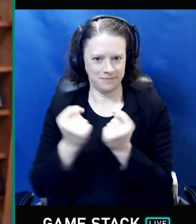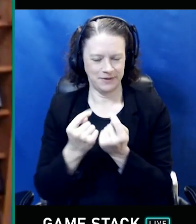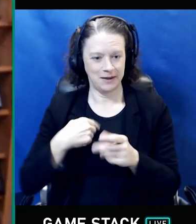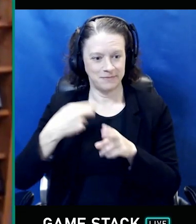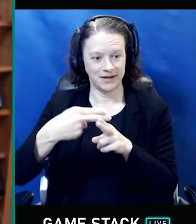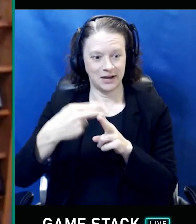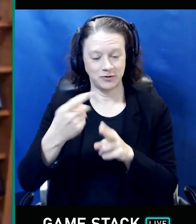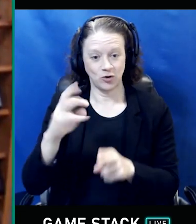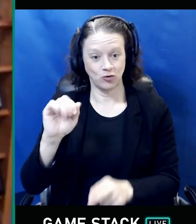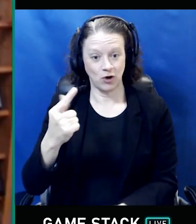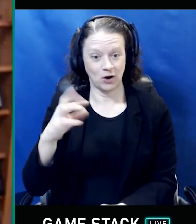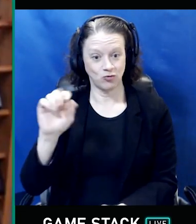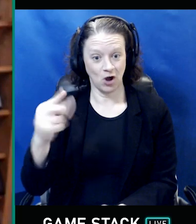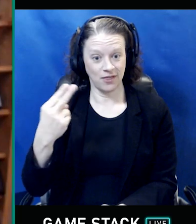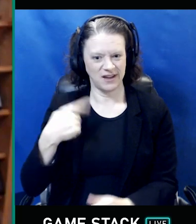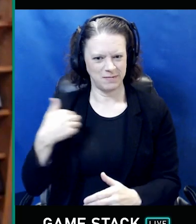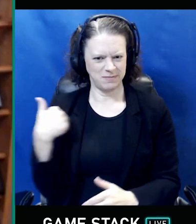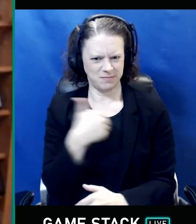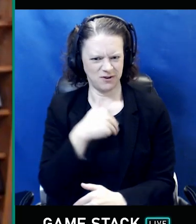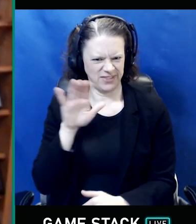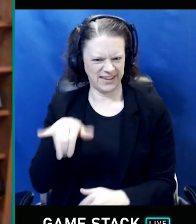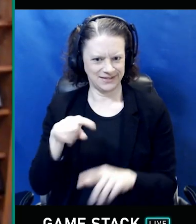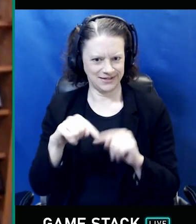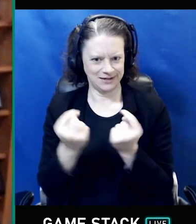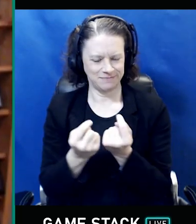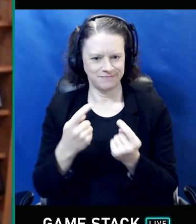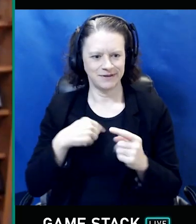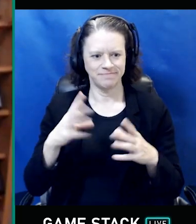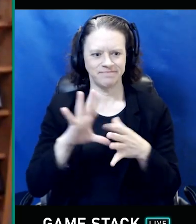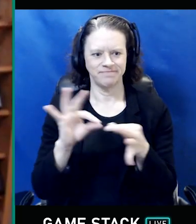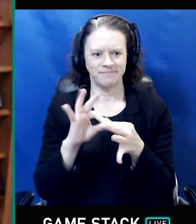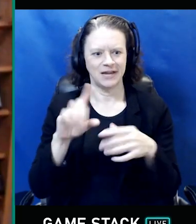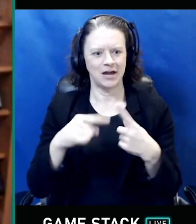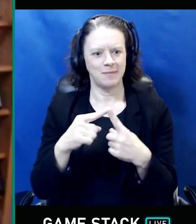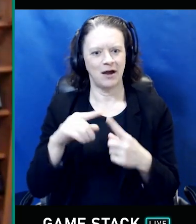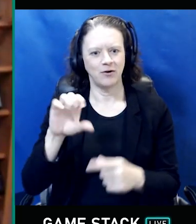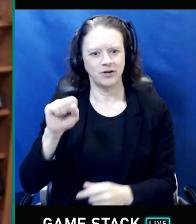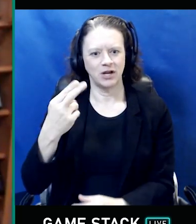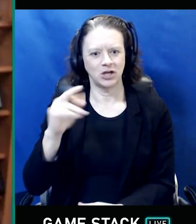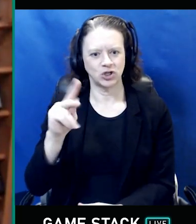going to tell you about Shader Model 6.6 and how it can help you to build better shaders.